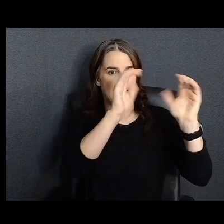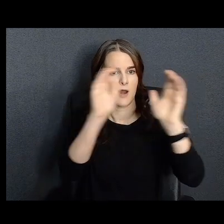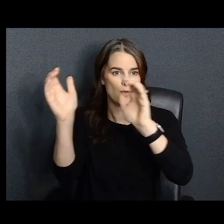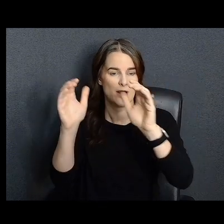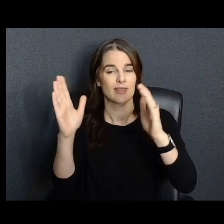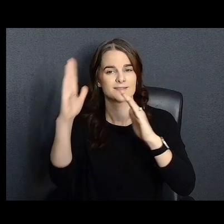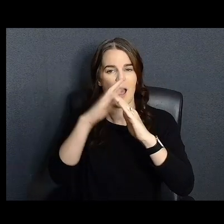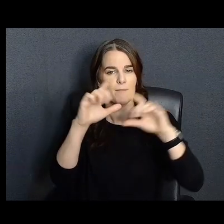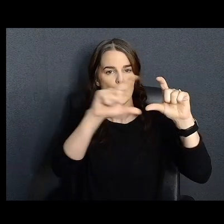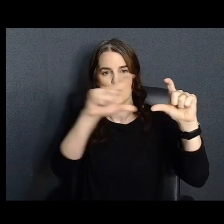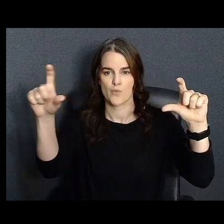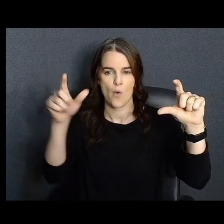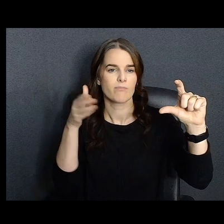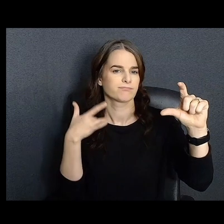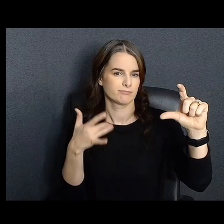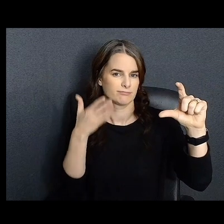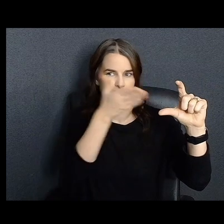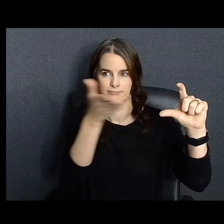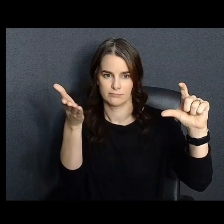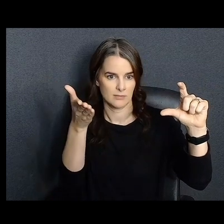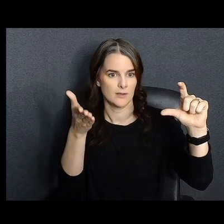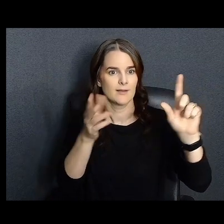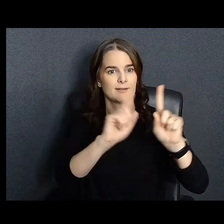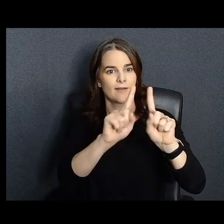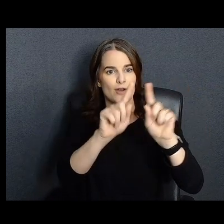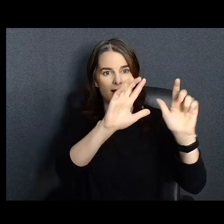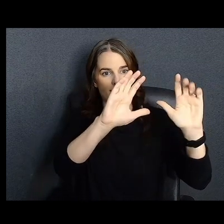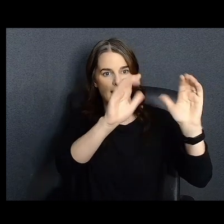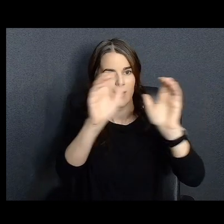along this top row. So we have all of our different categories of types of foods.